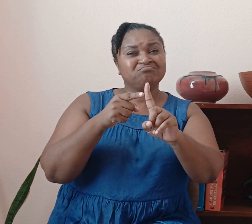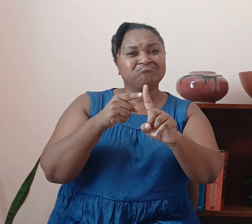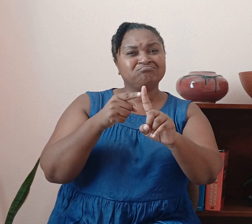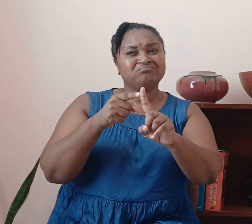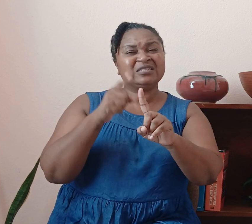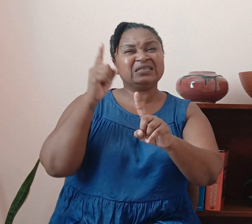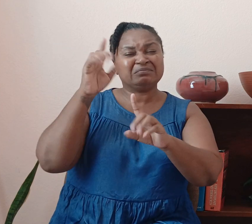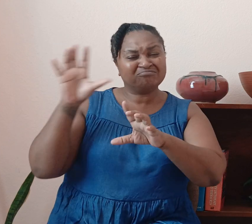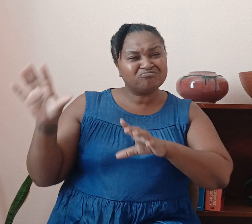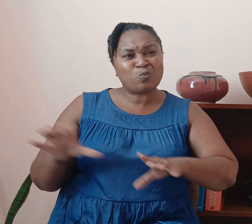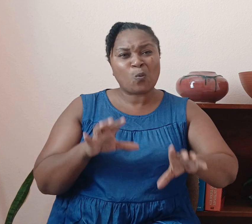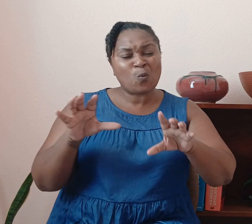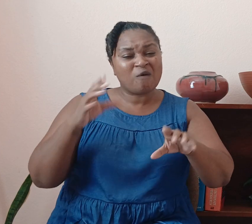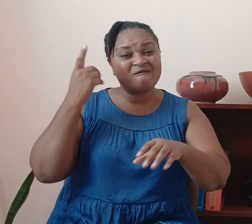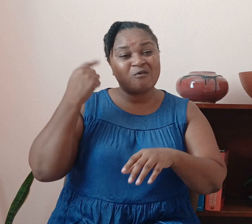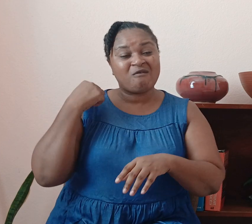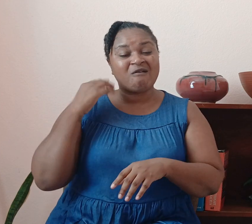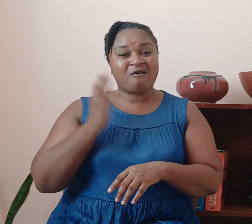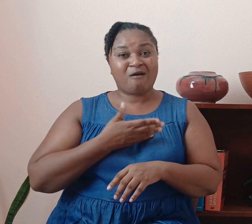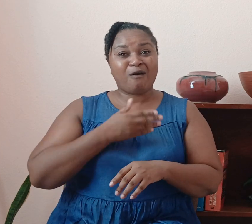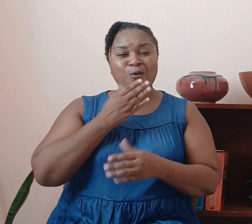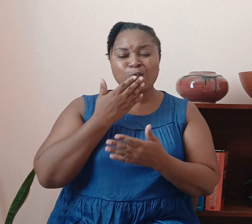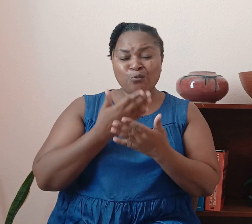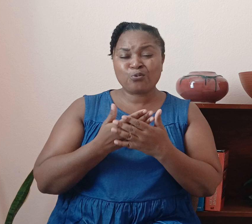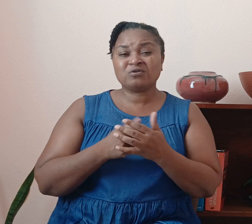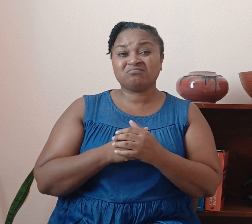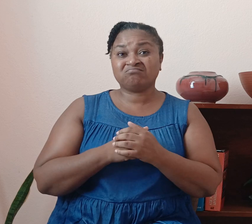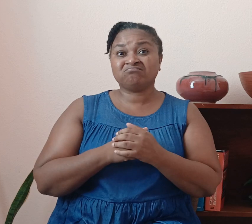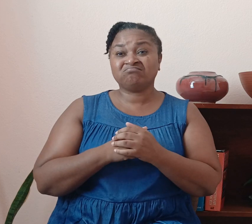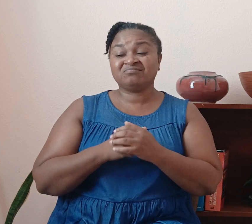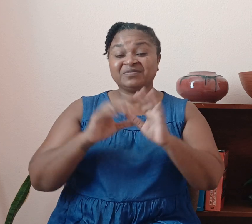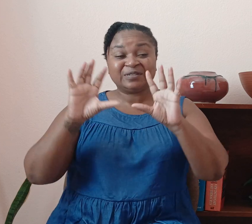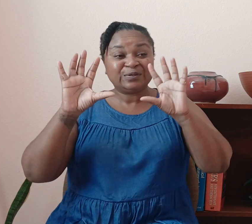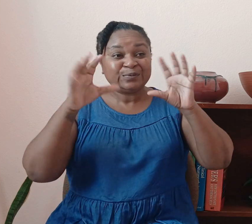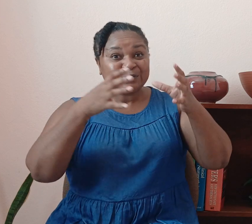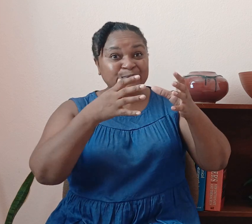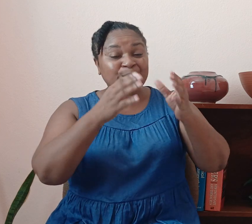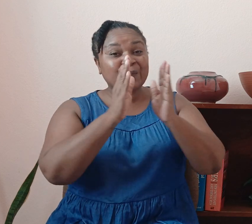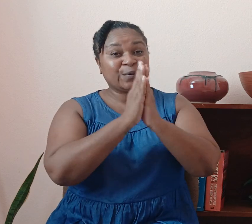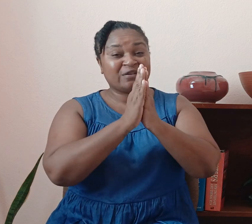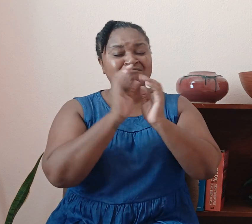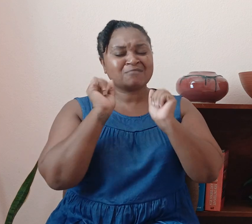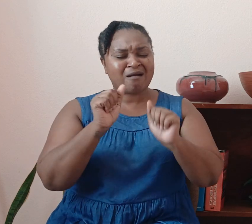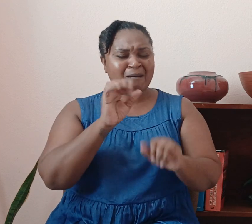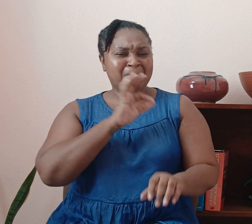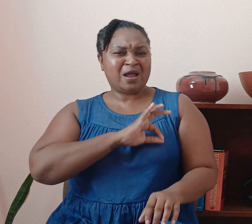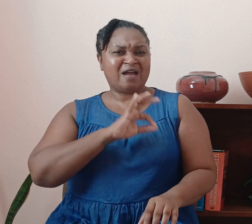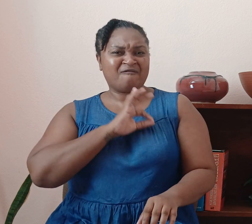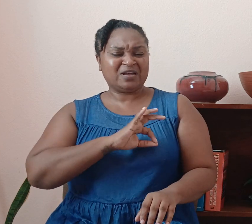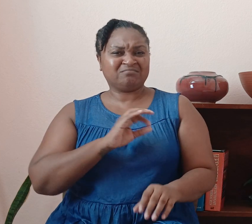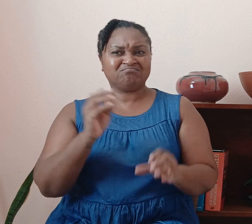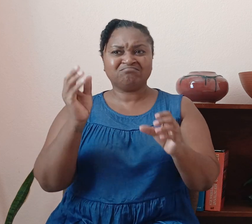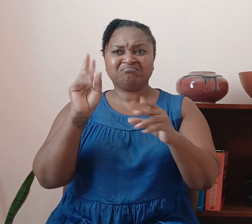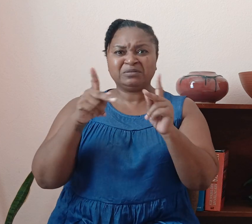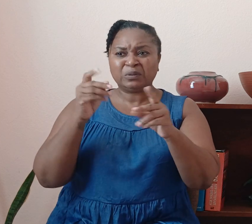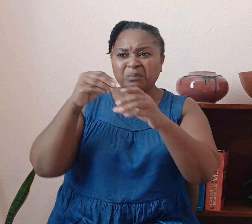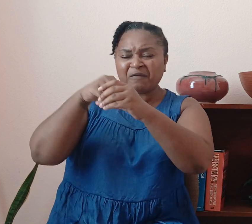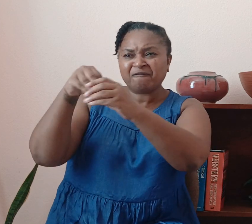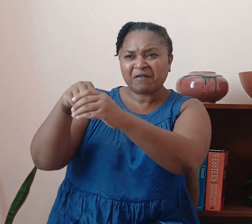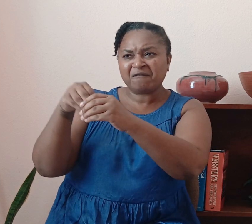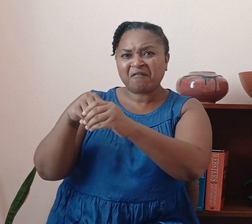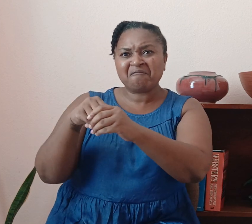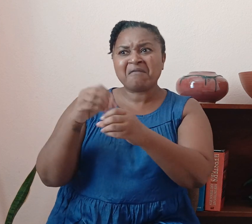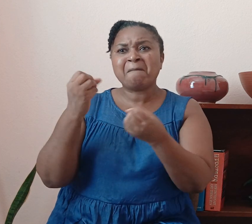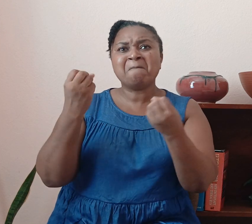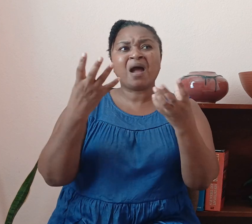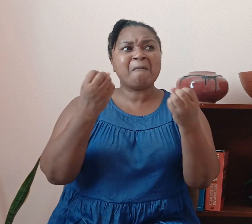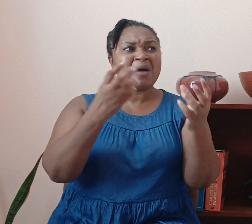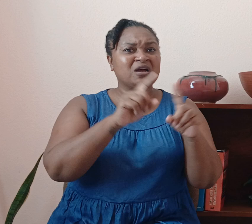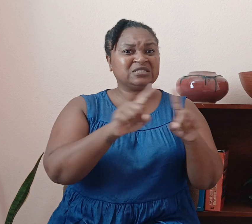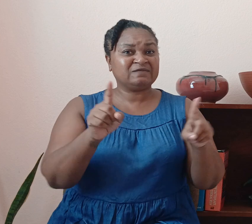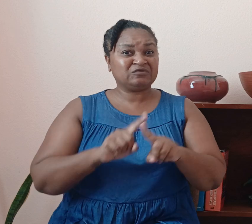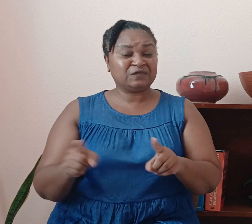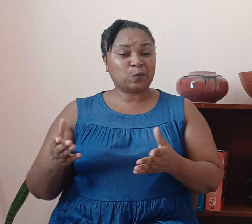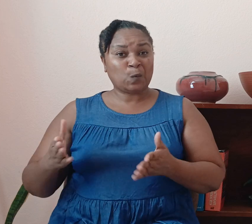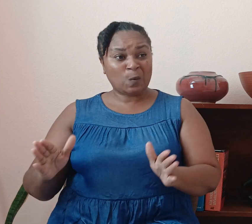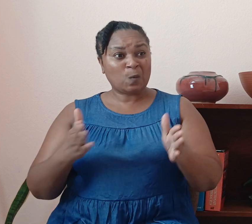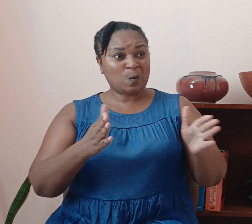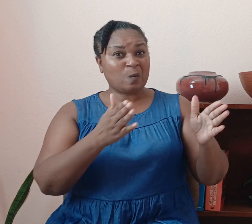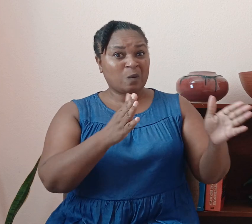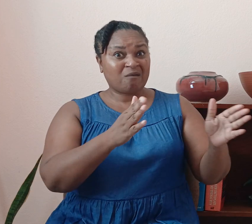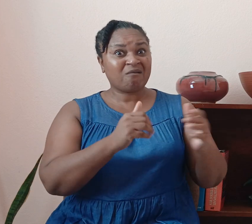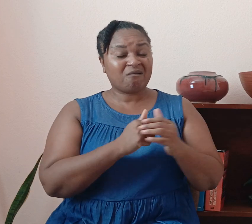Corporate prayer can bring benefits to its participants in many ways. These include